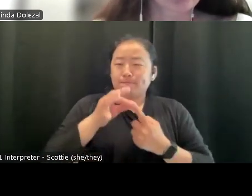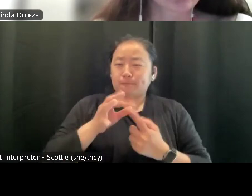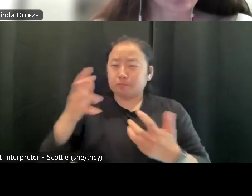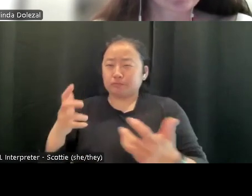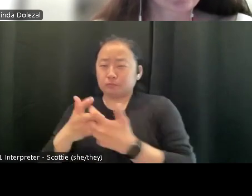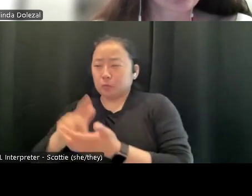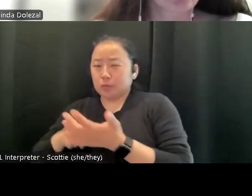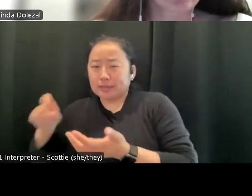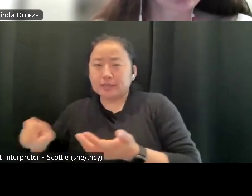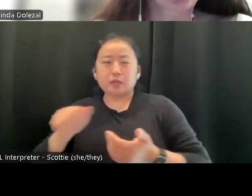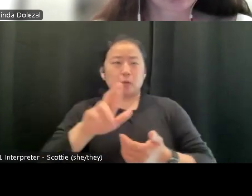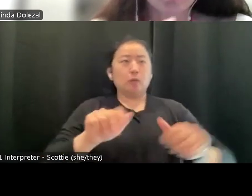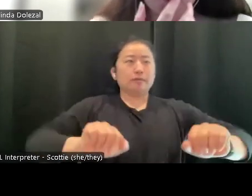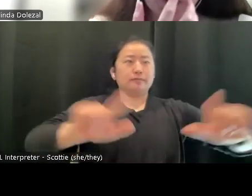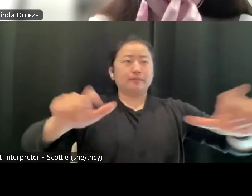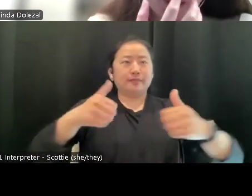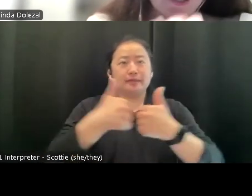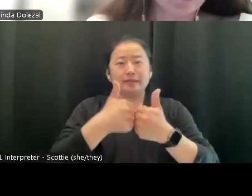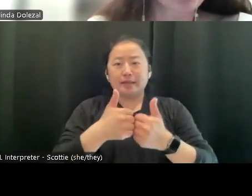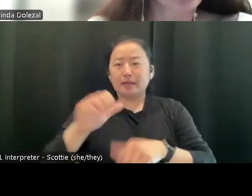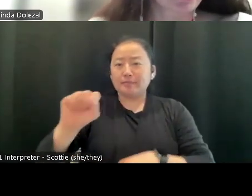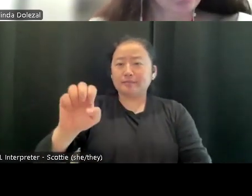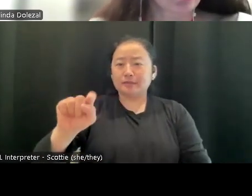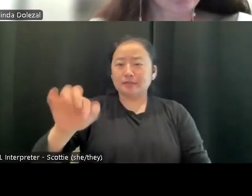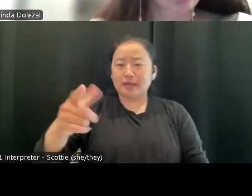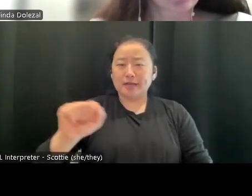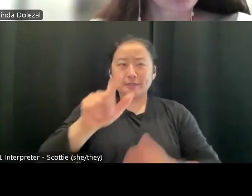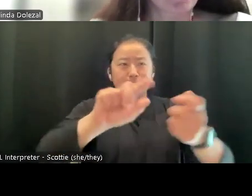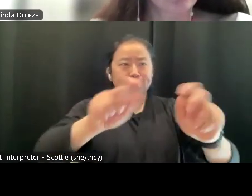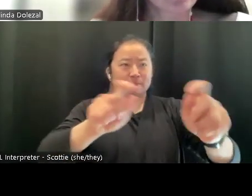gaming more accessible and enjoyable for everyone. Adaptive gaming offers a range of benefits